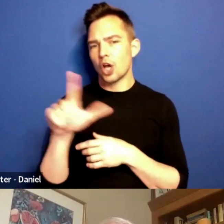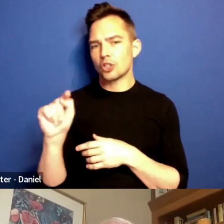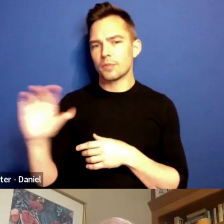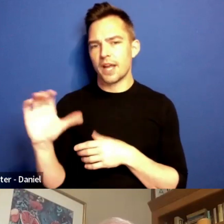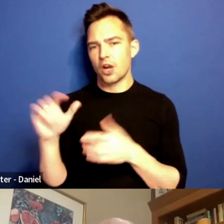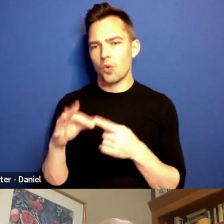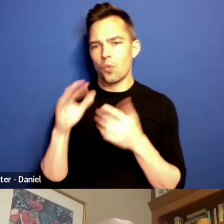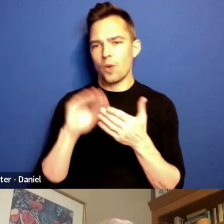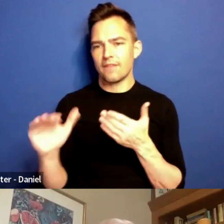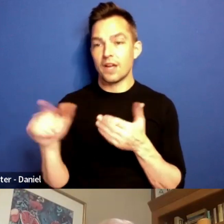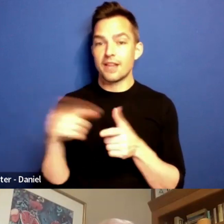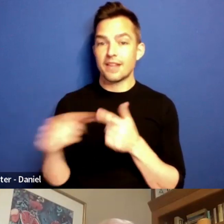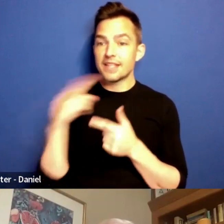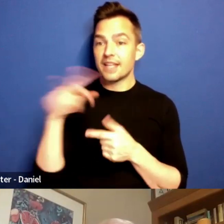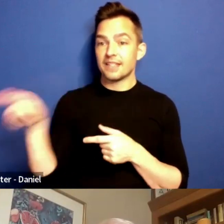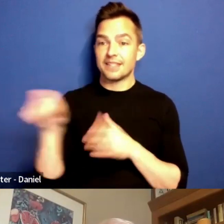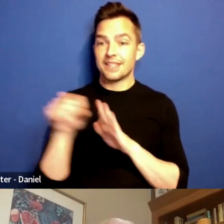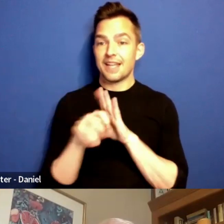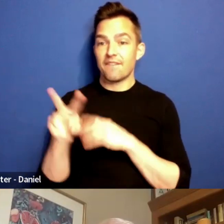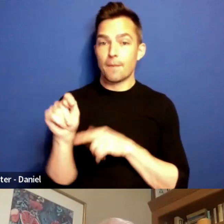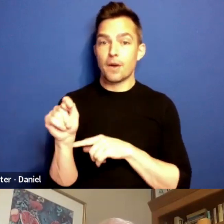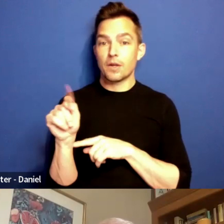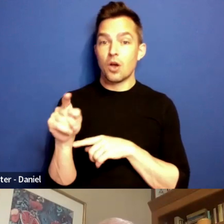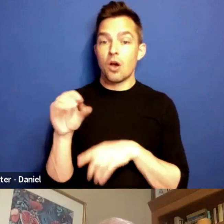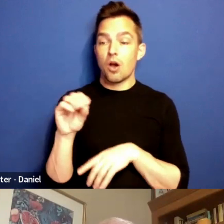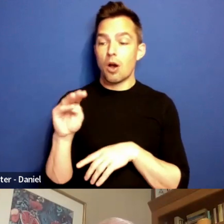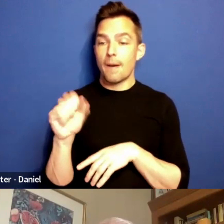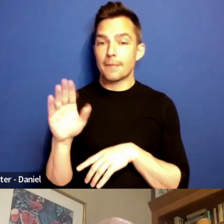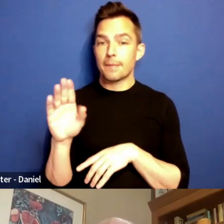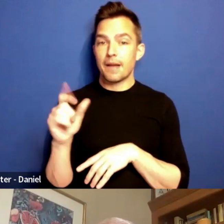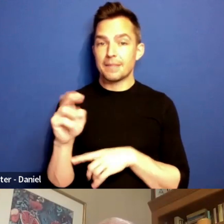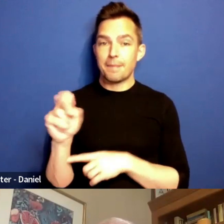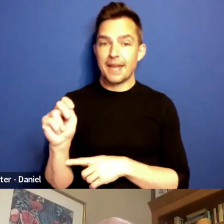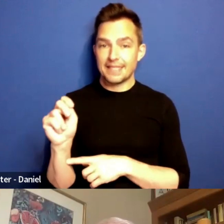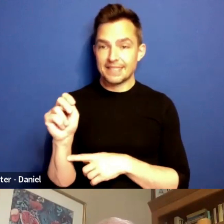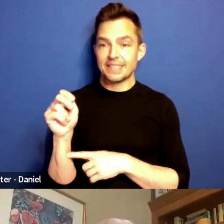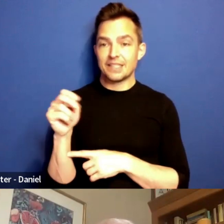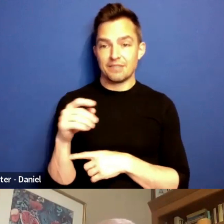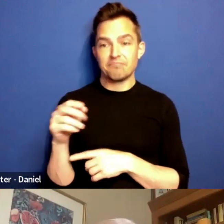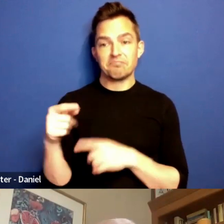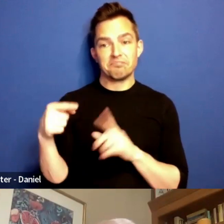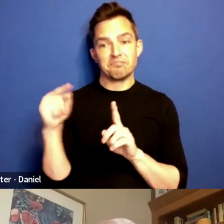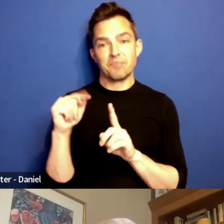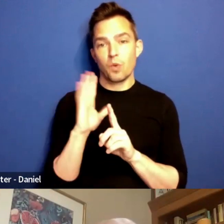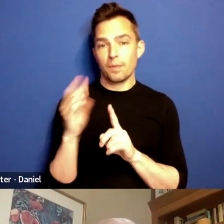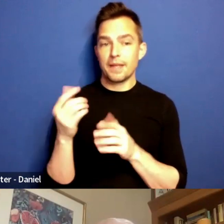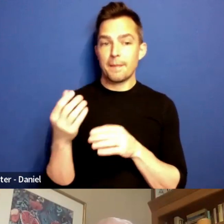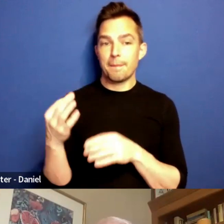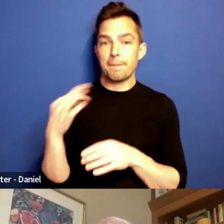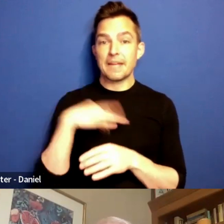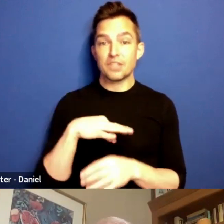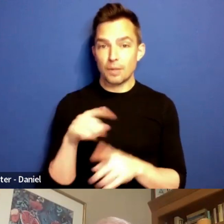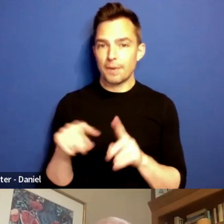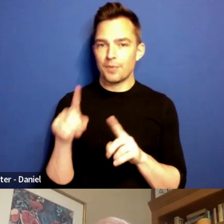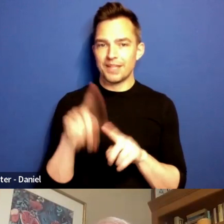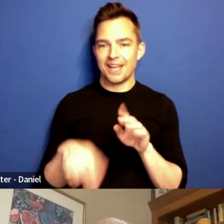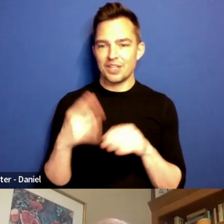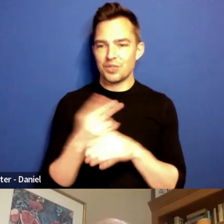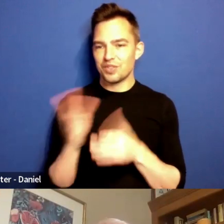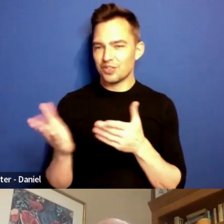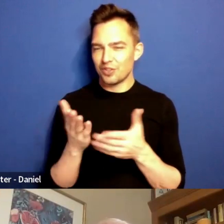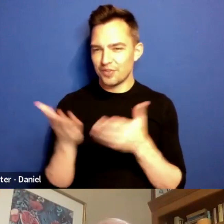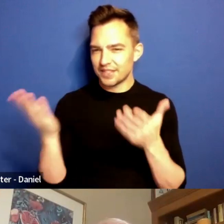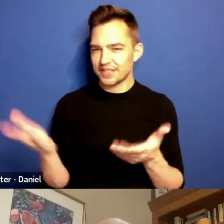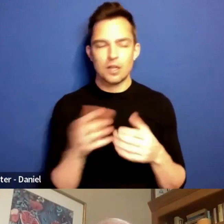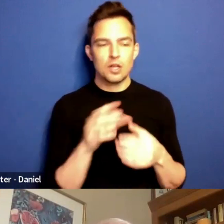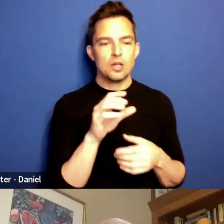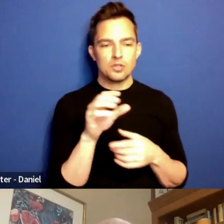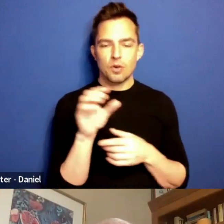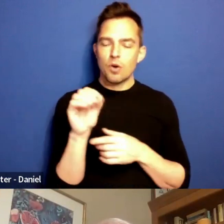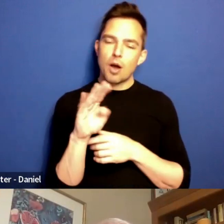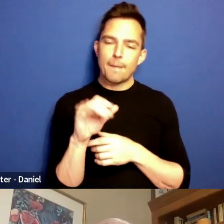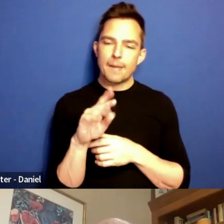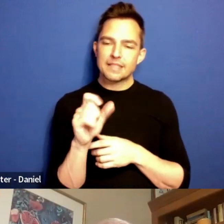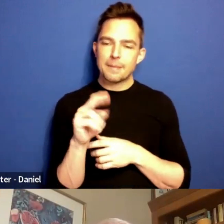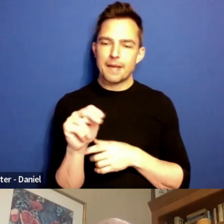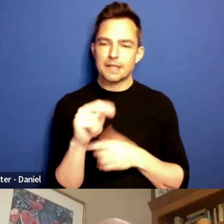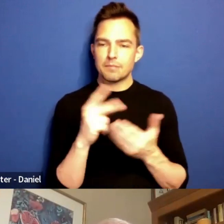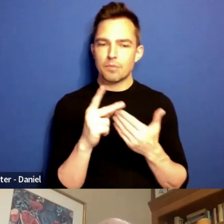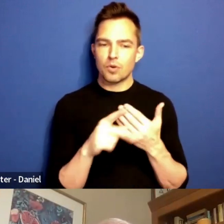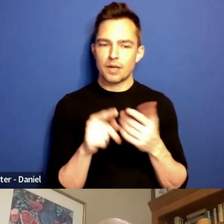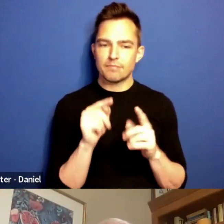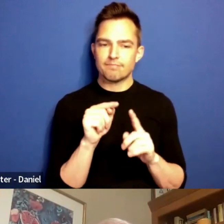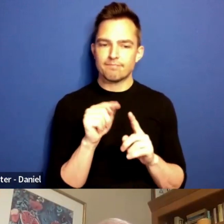resident. So no, the answer to